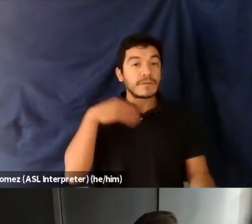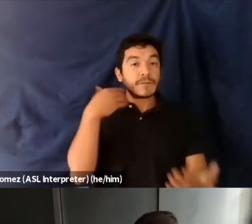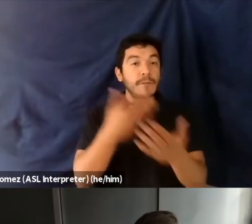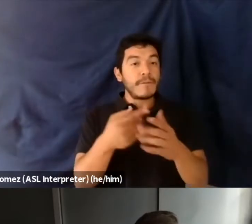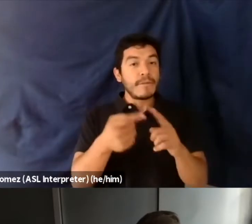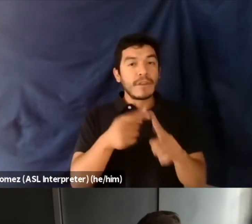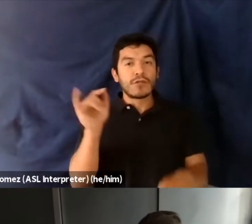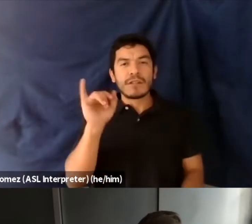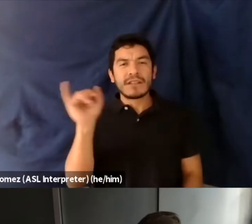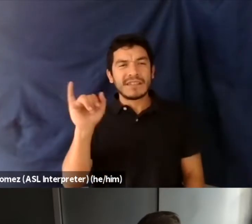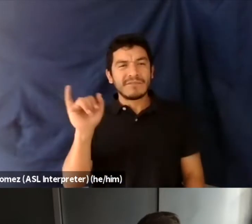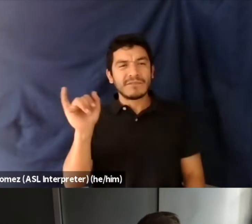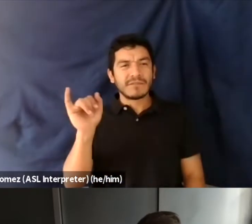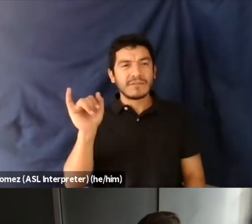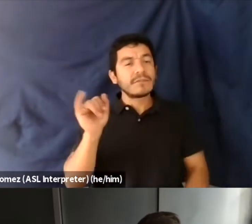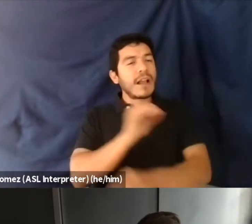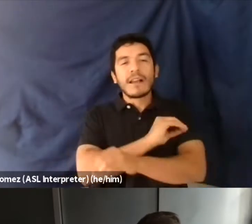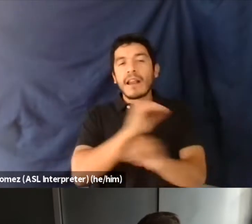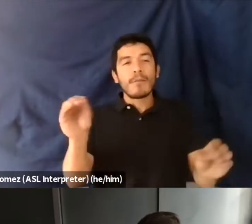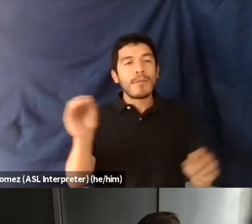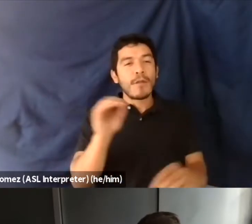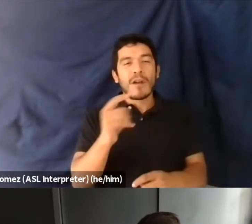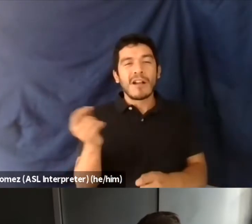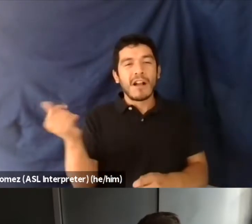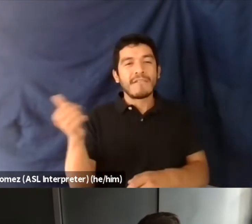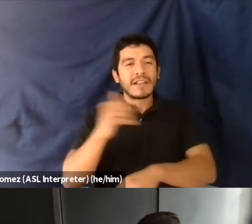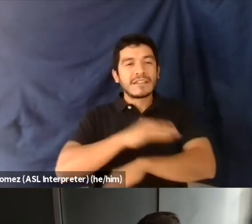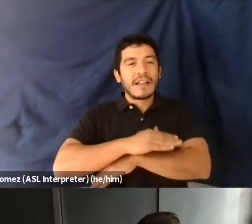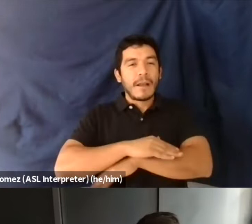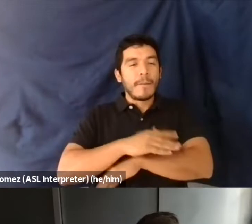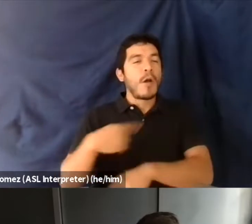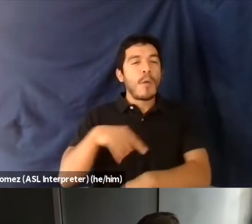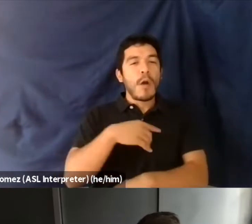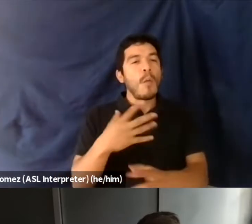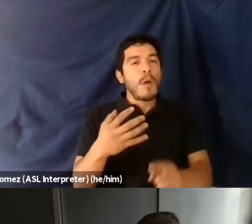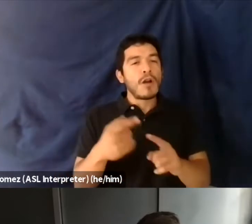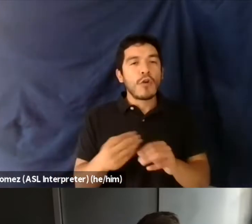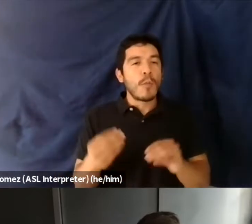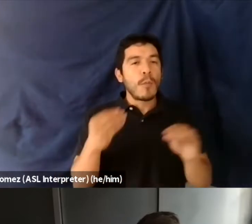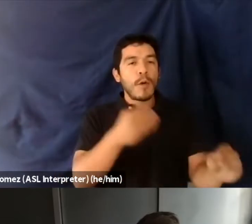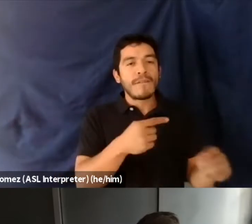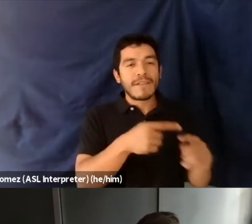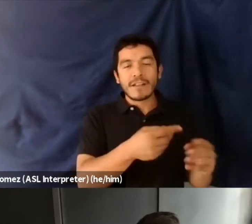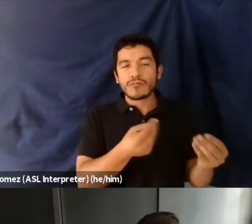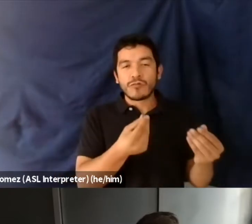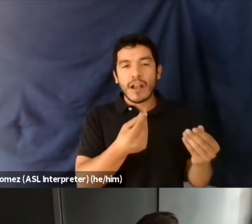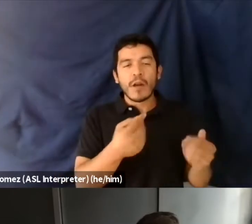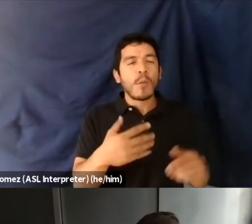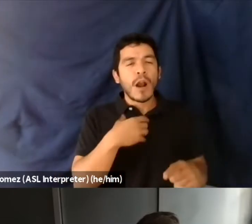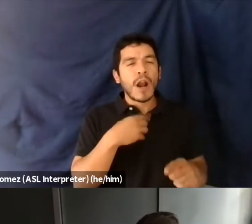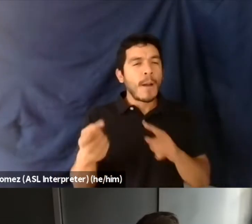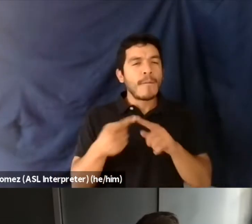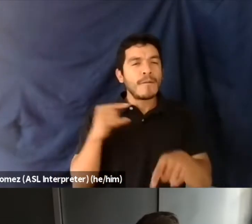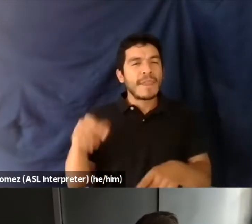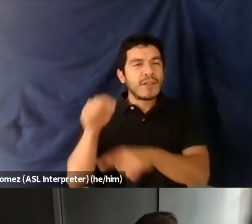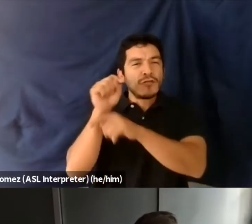Like we got really nothing was off the table. We wanted a new narrative ground. We wanted to sort of come from this tradition of great Southern writers and like,